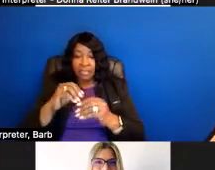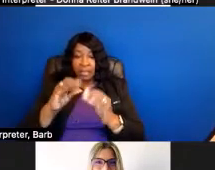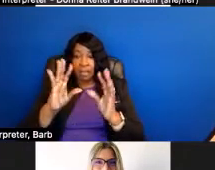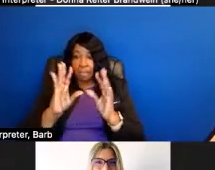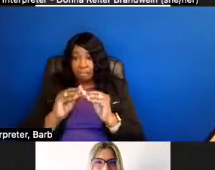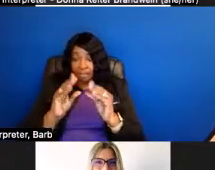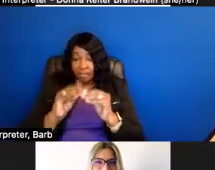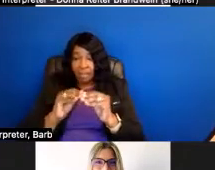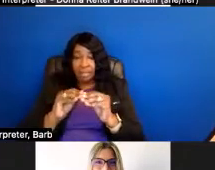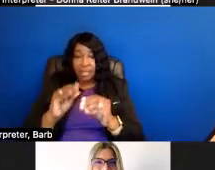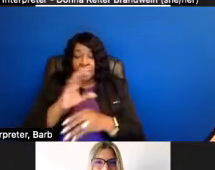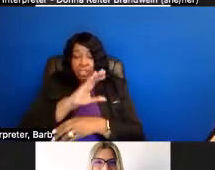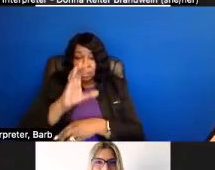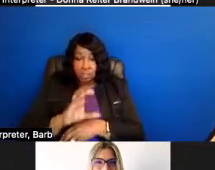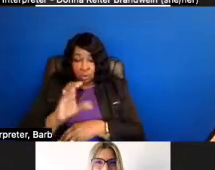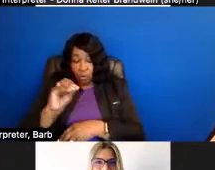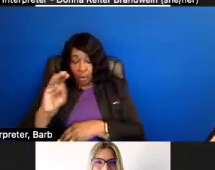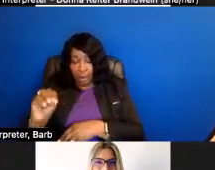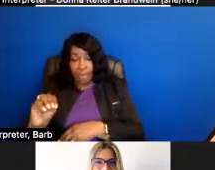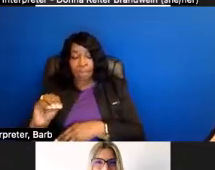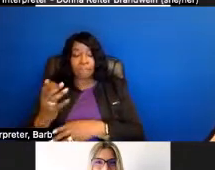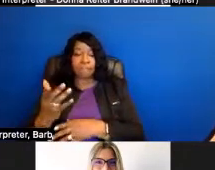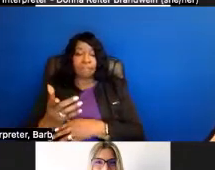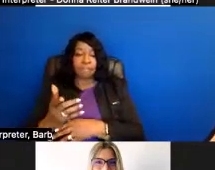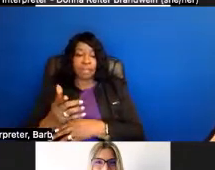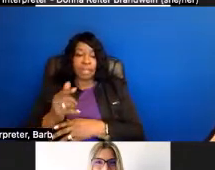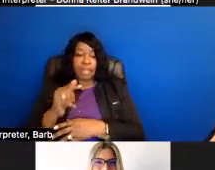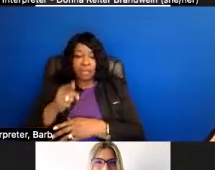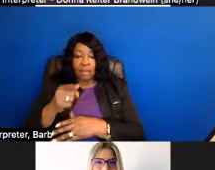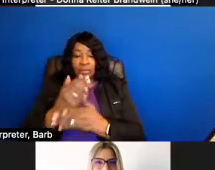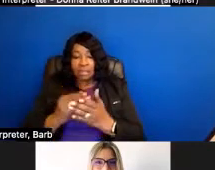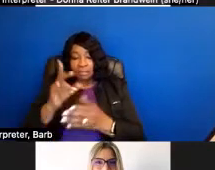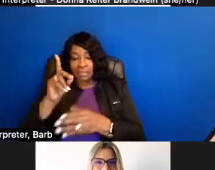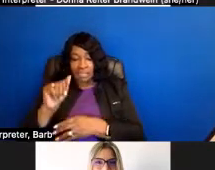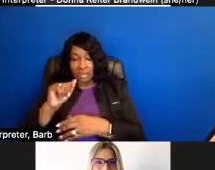to meet other disabled students then that were at a PhD level.